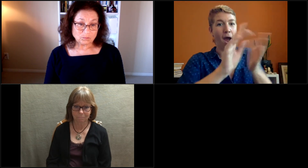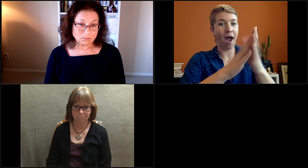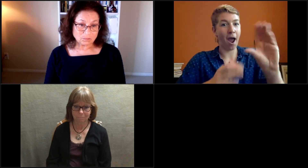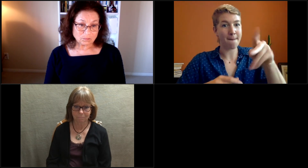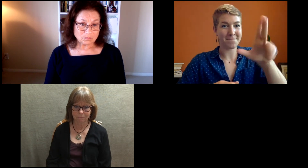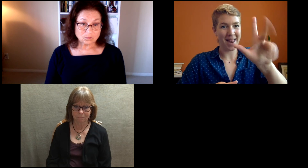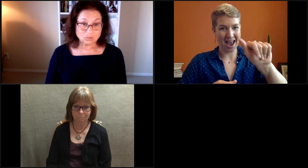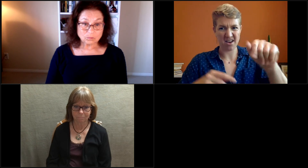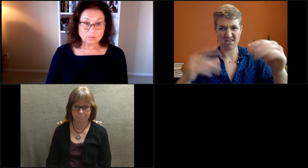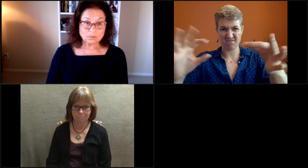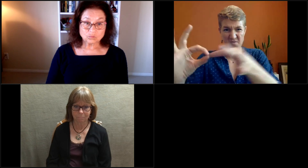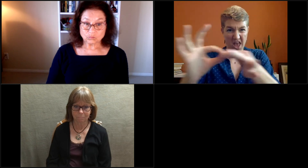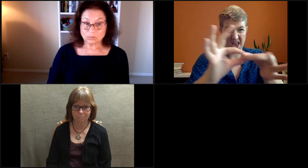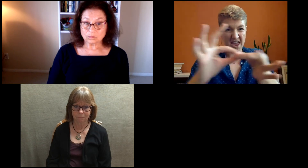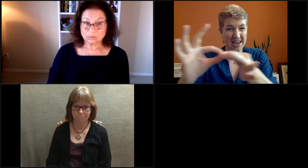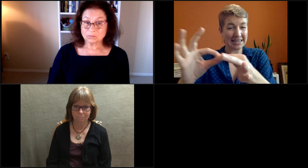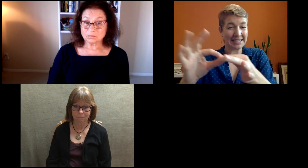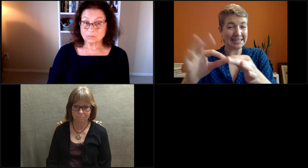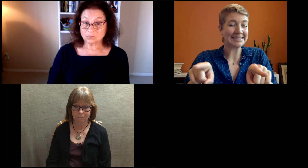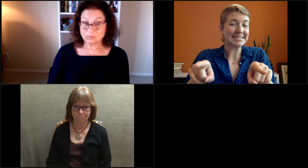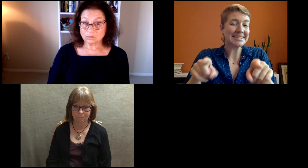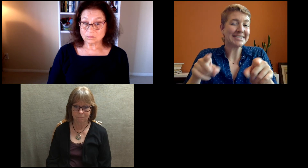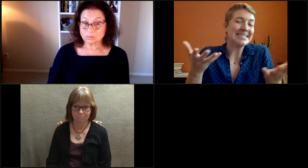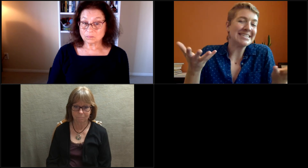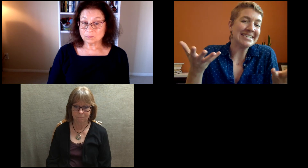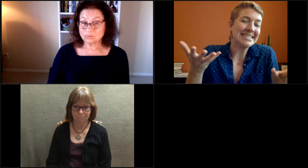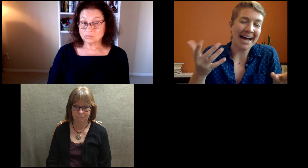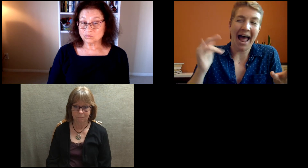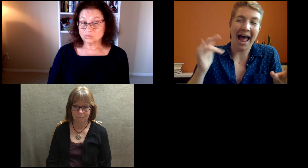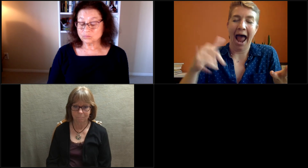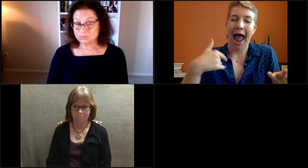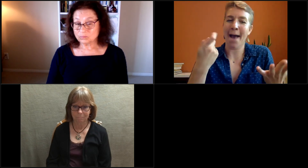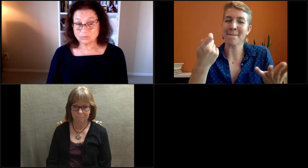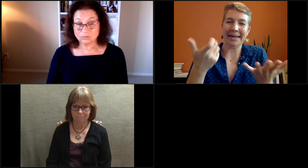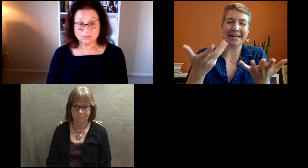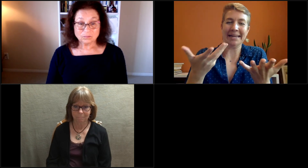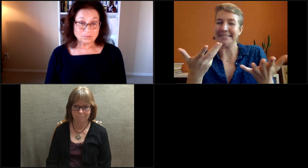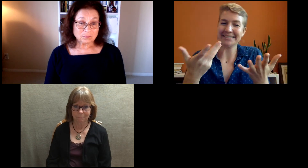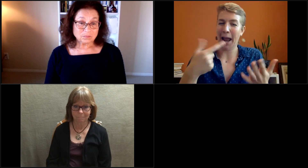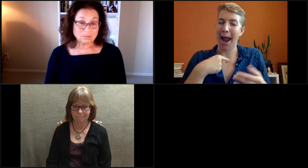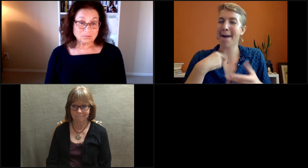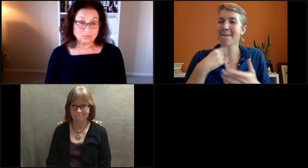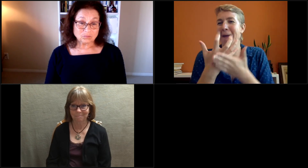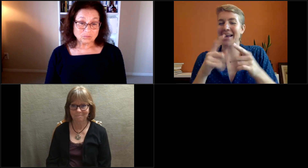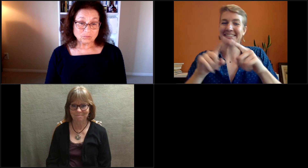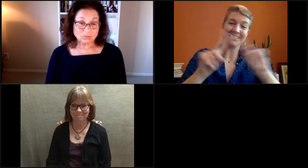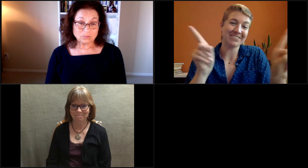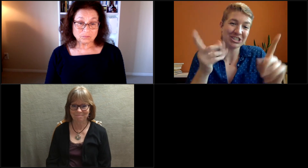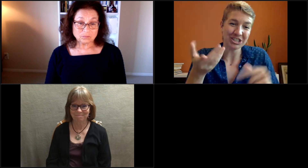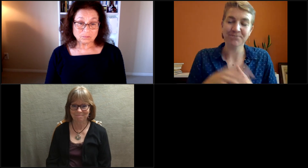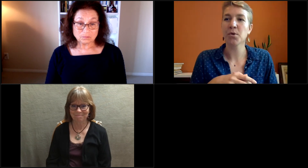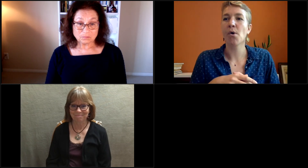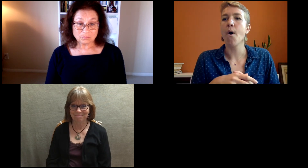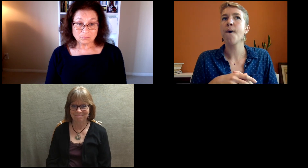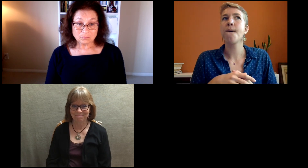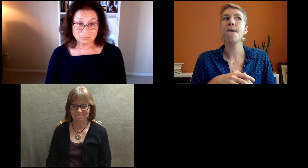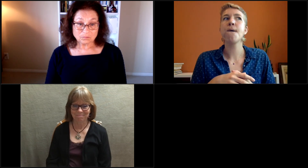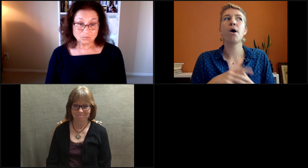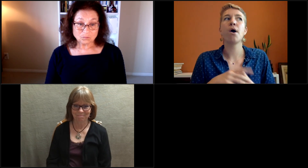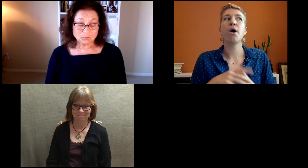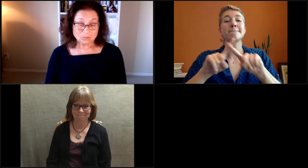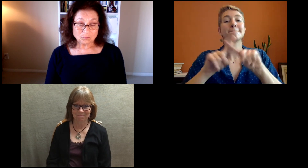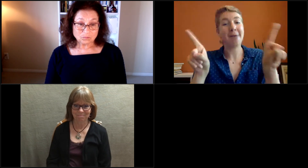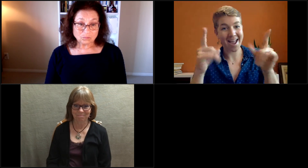The subject pronoun becomes the copula, but are those related in the same way? I hesitate, I mean, I actually say I beg to differ.